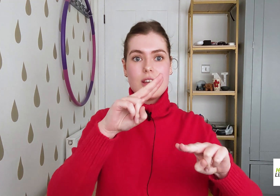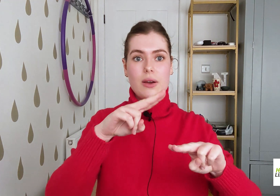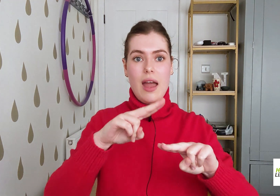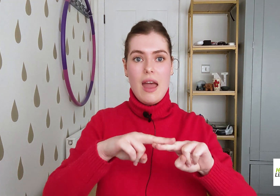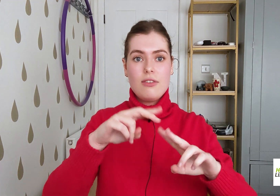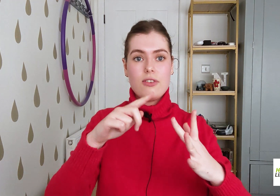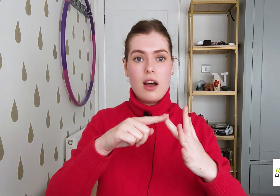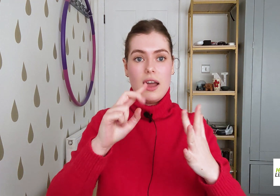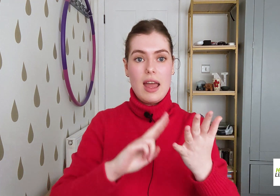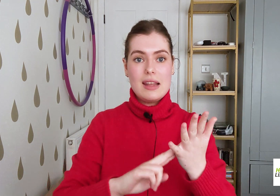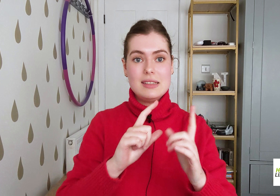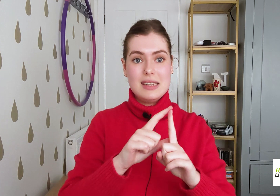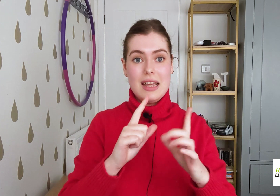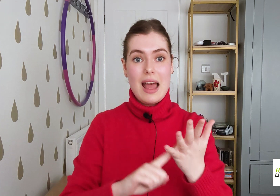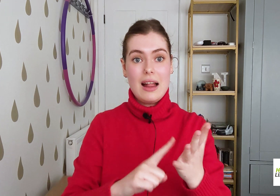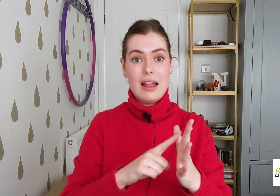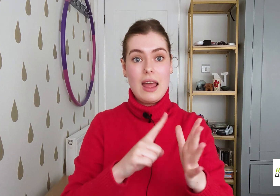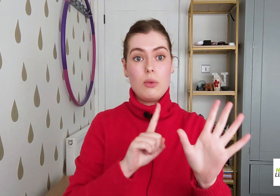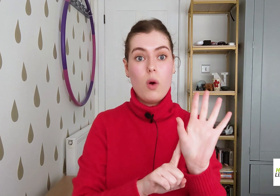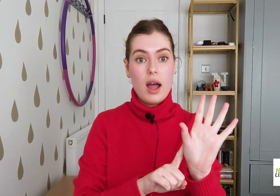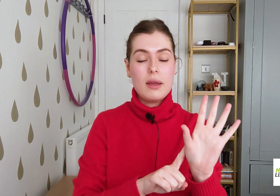so F I, N, D, L, A, Y,